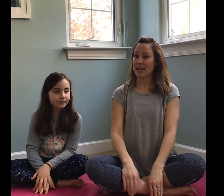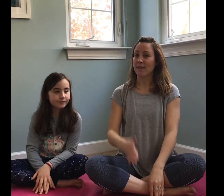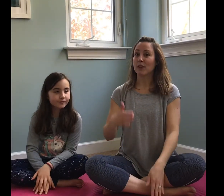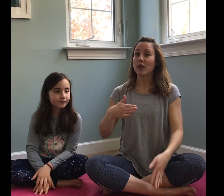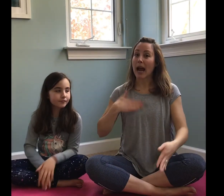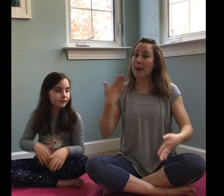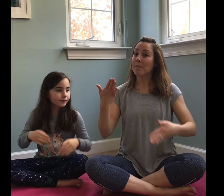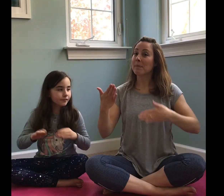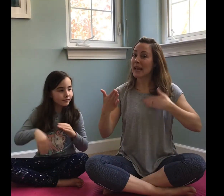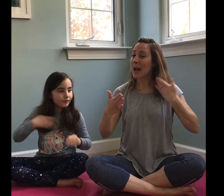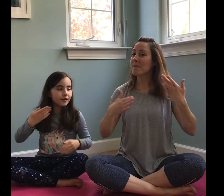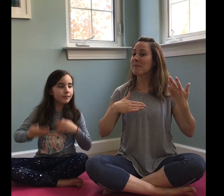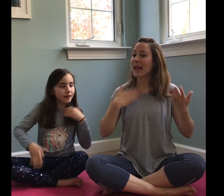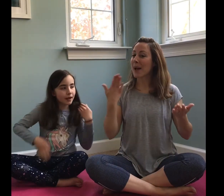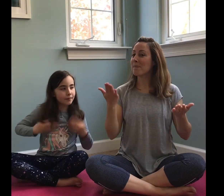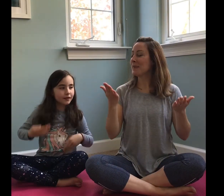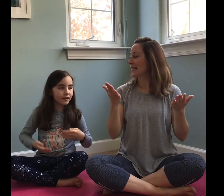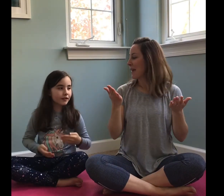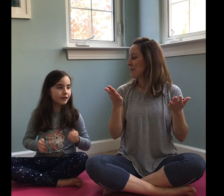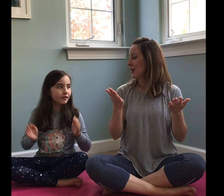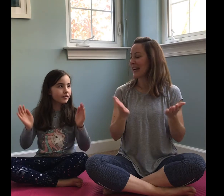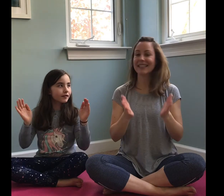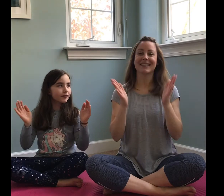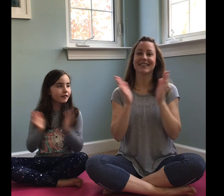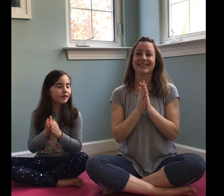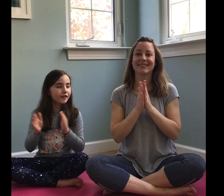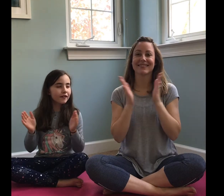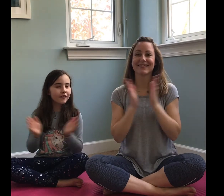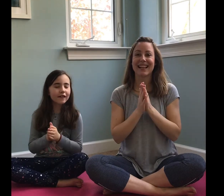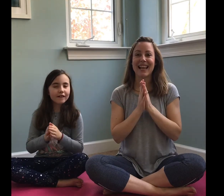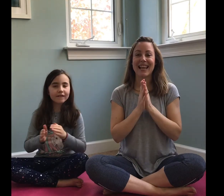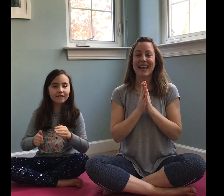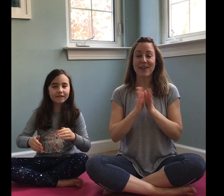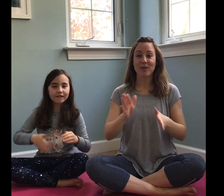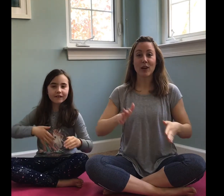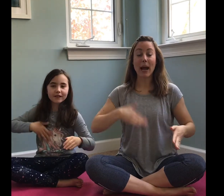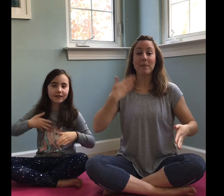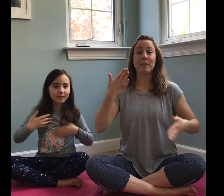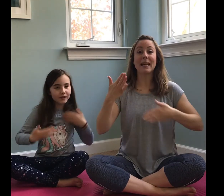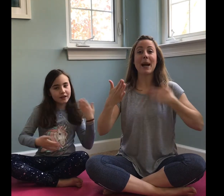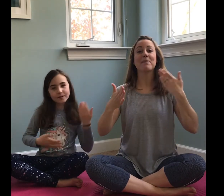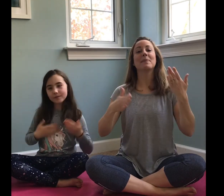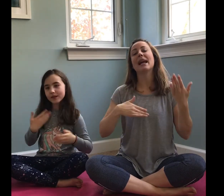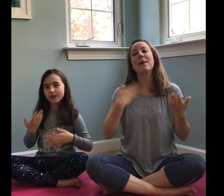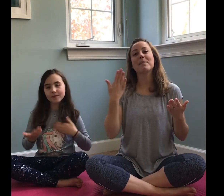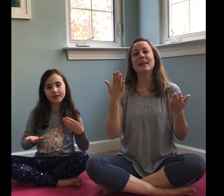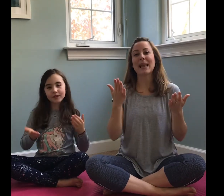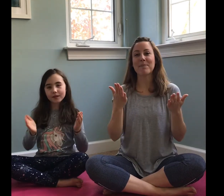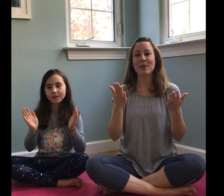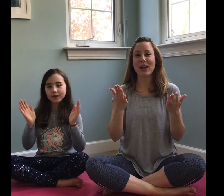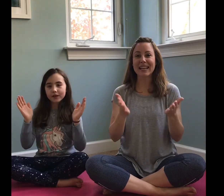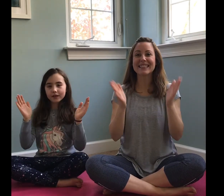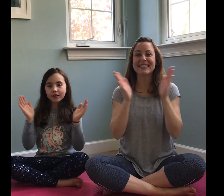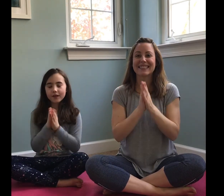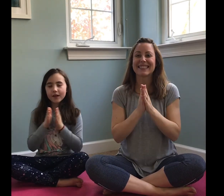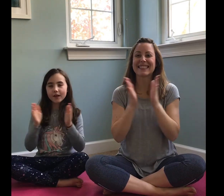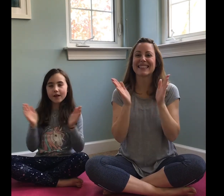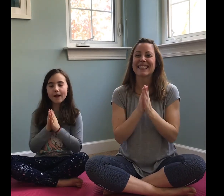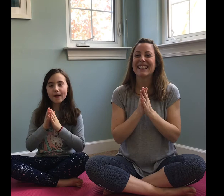If you're happy happy happy clap your hands if you're happy happy happy clap your hands